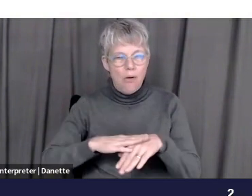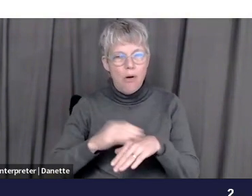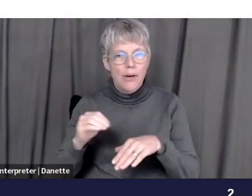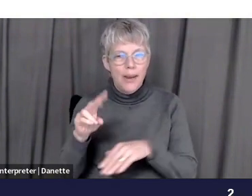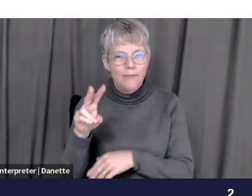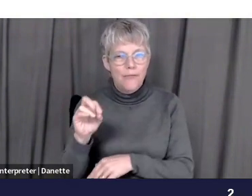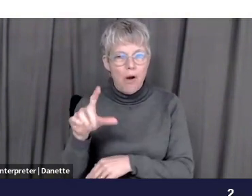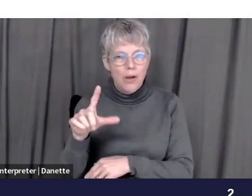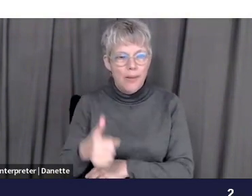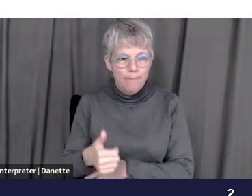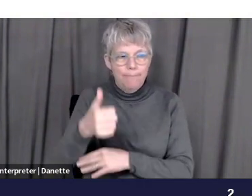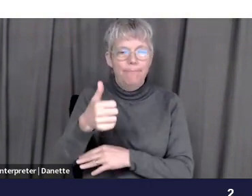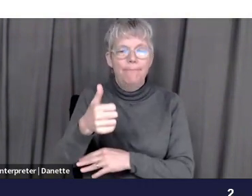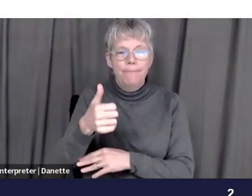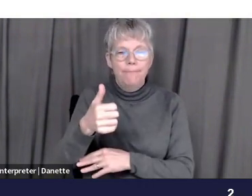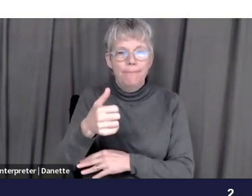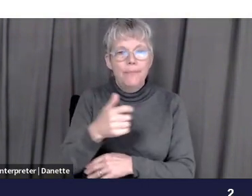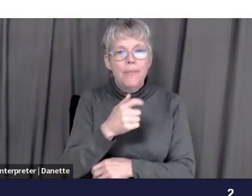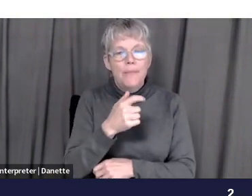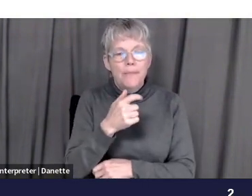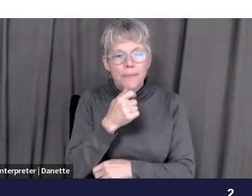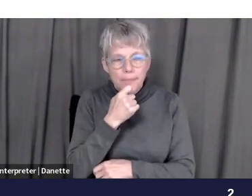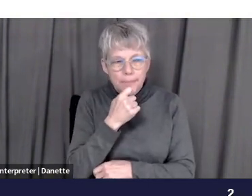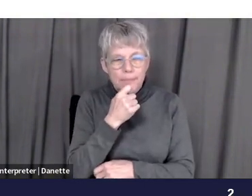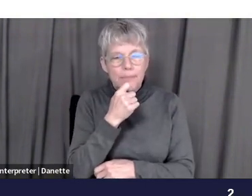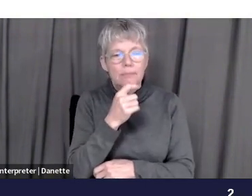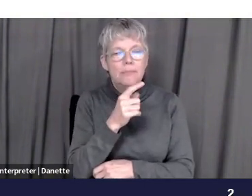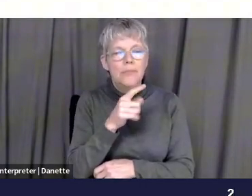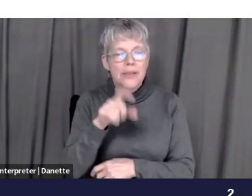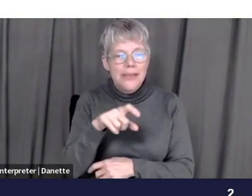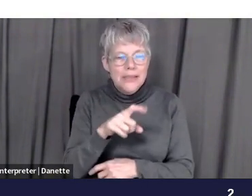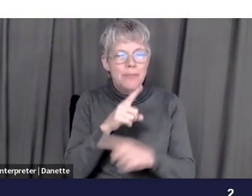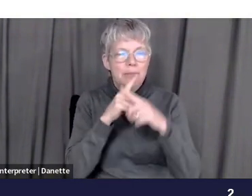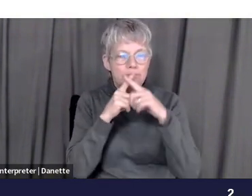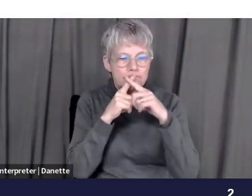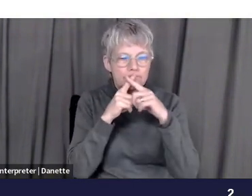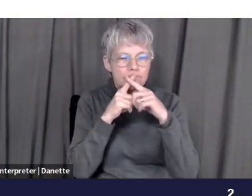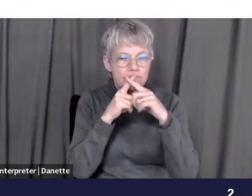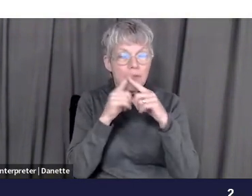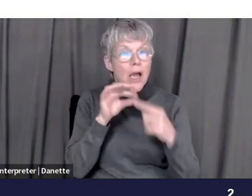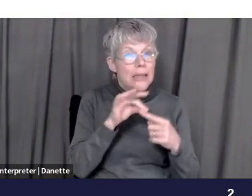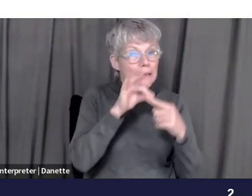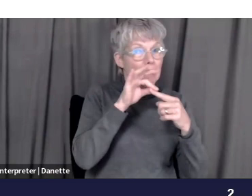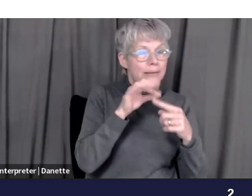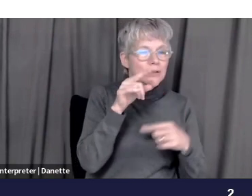Please be sure your microphone is muted for the duration of the call unless you are speaking or asking questions.